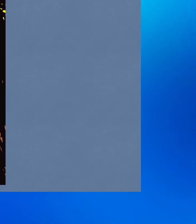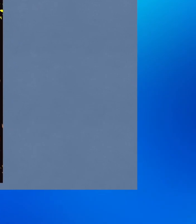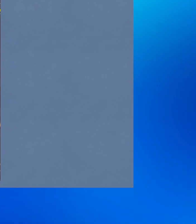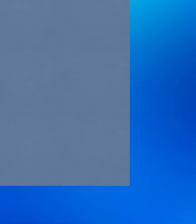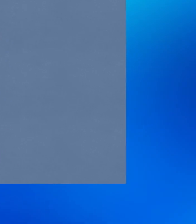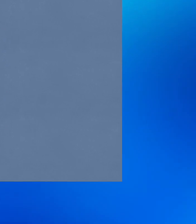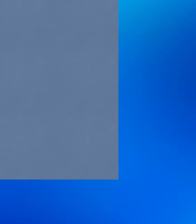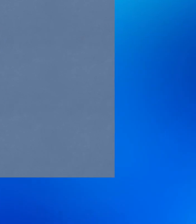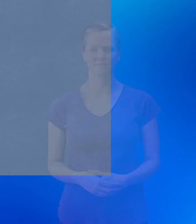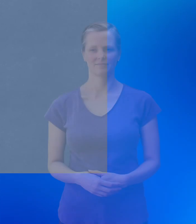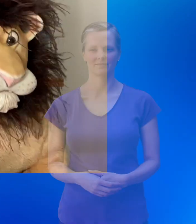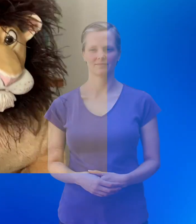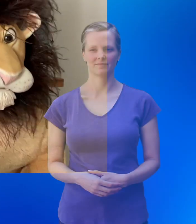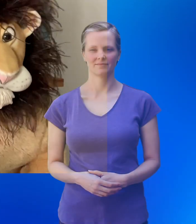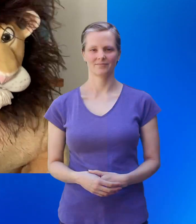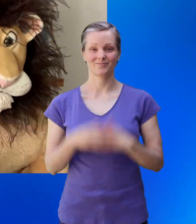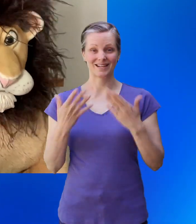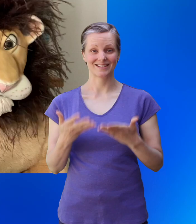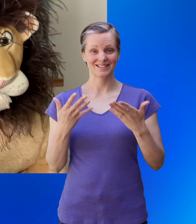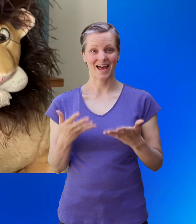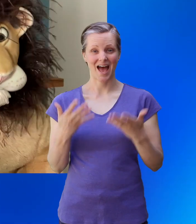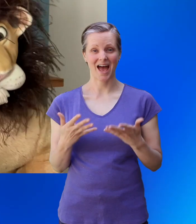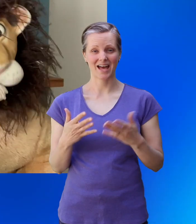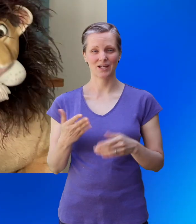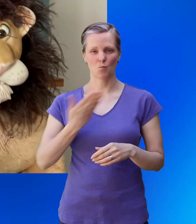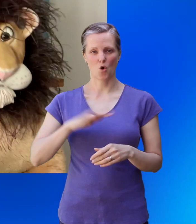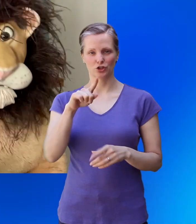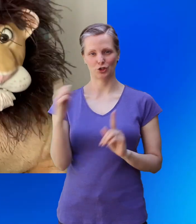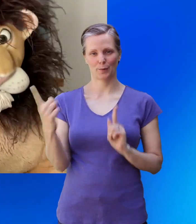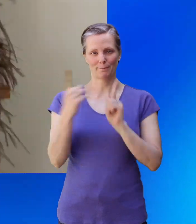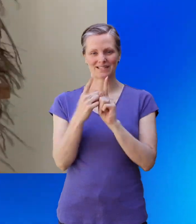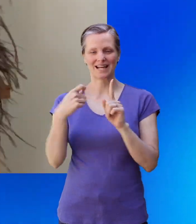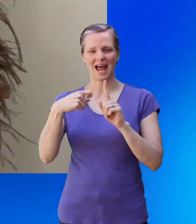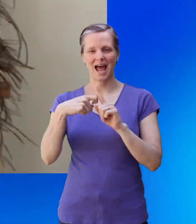Today I'd like you to meet Kato